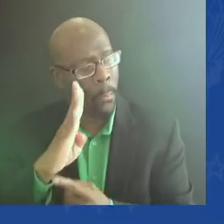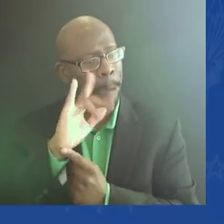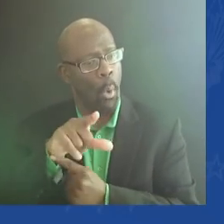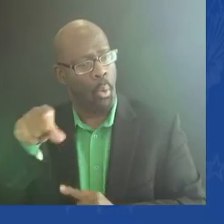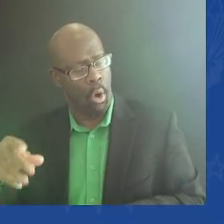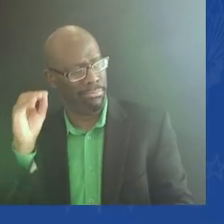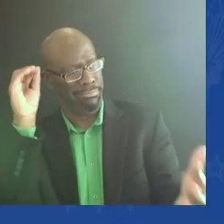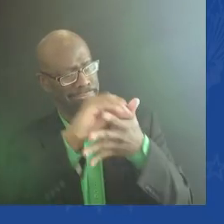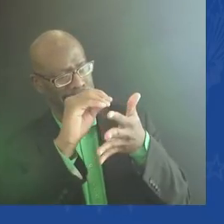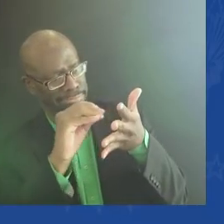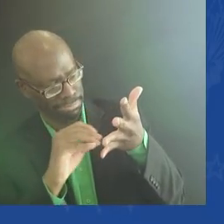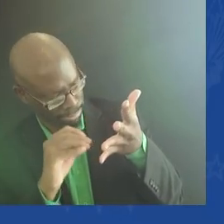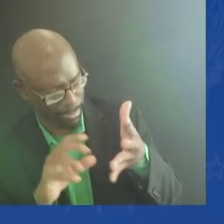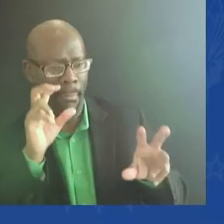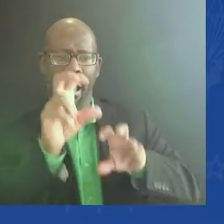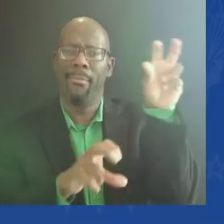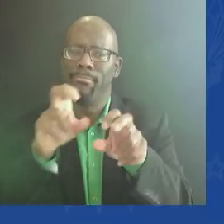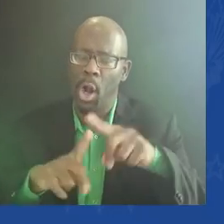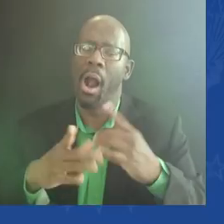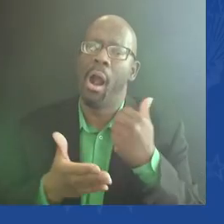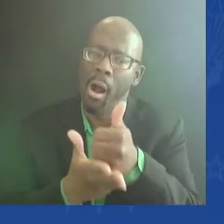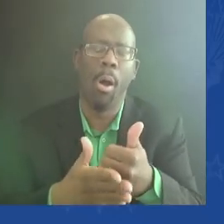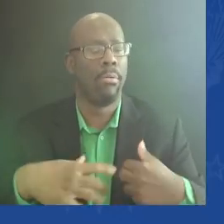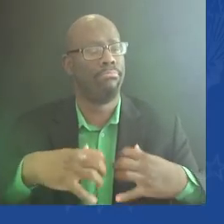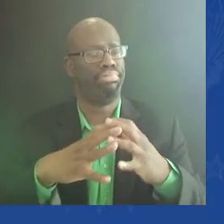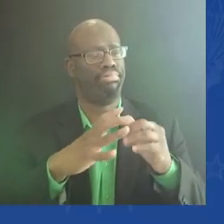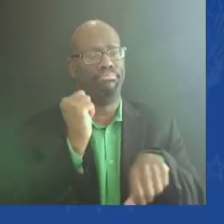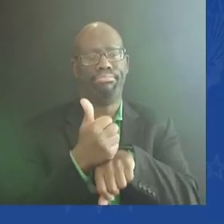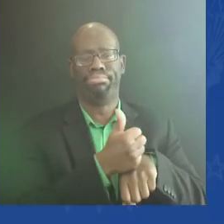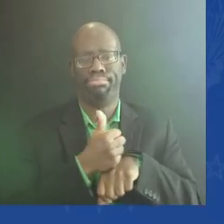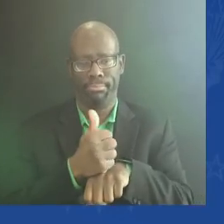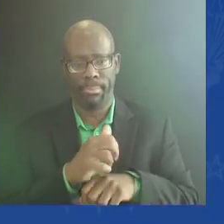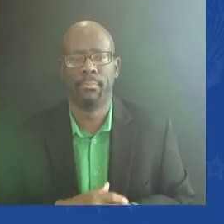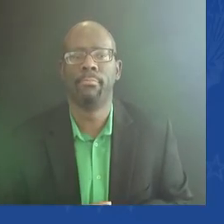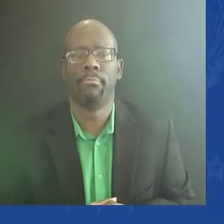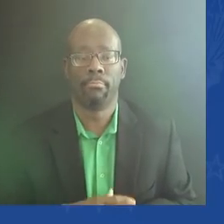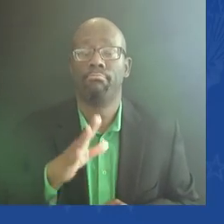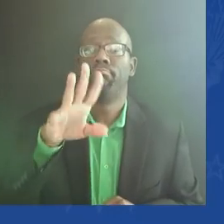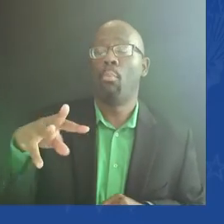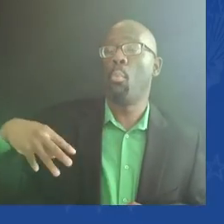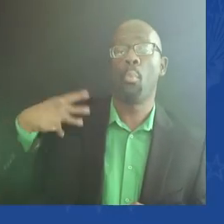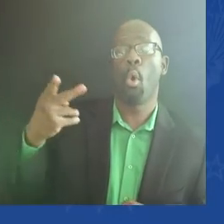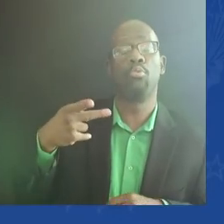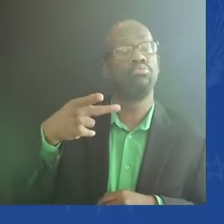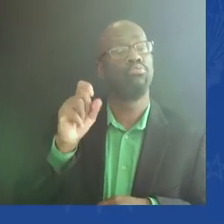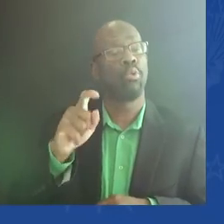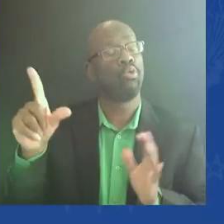The Washington Post, Seung Min Kim. Where -- where are -- there you are. I'm sorry. I couldn't see you.